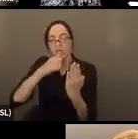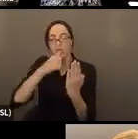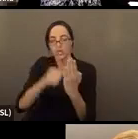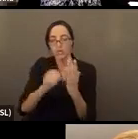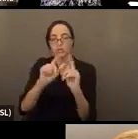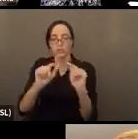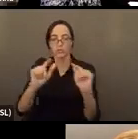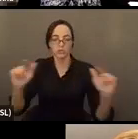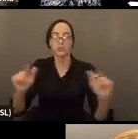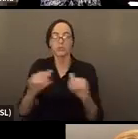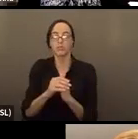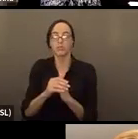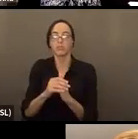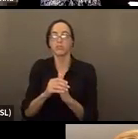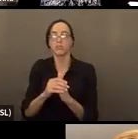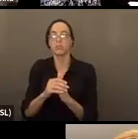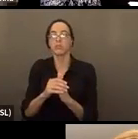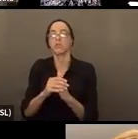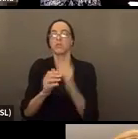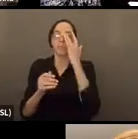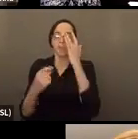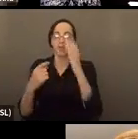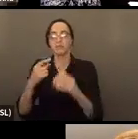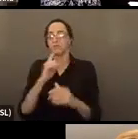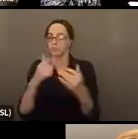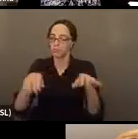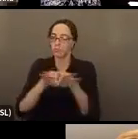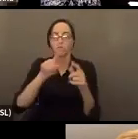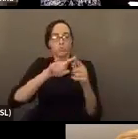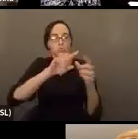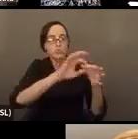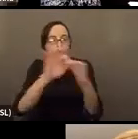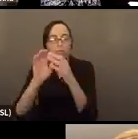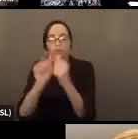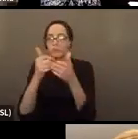about and if you can connect with your neighbors you can connect with people that's what's going to